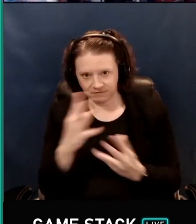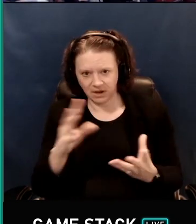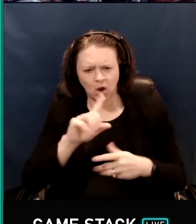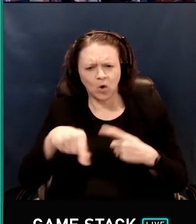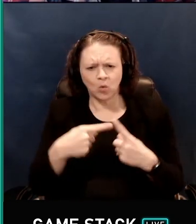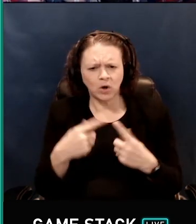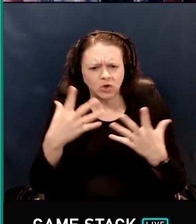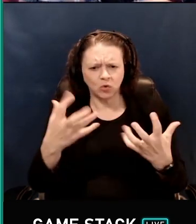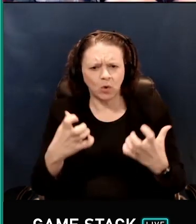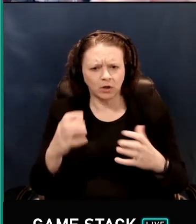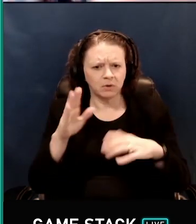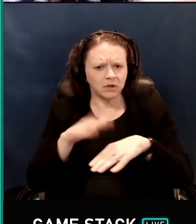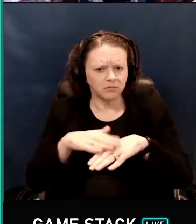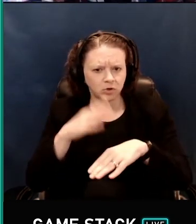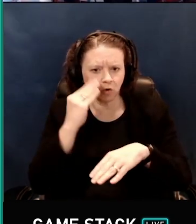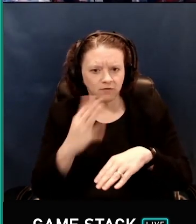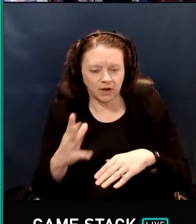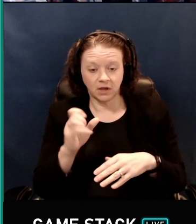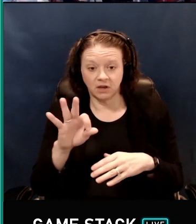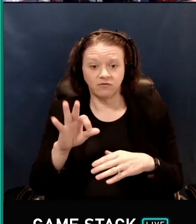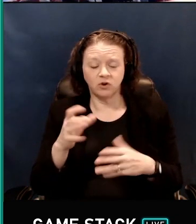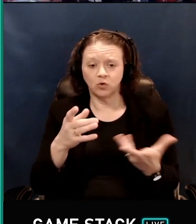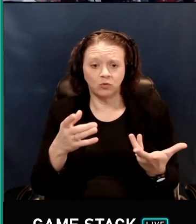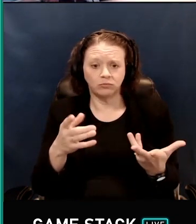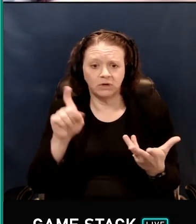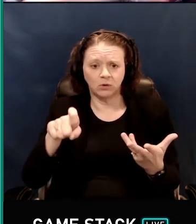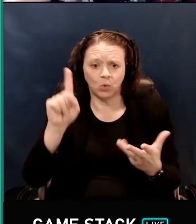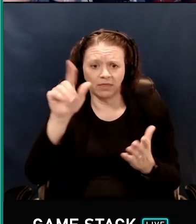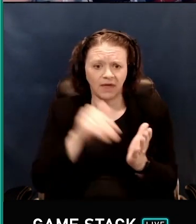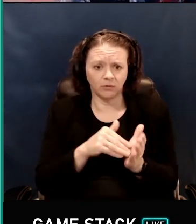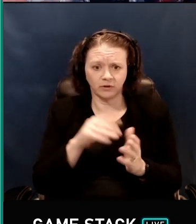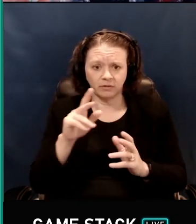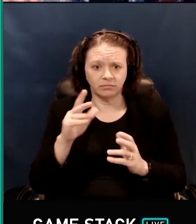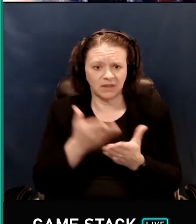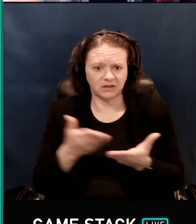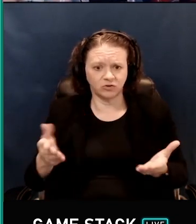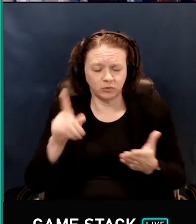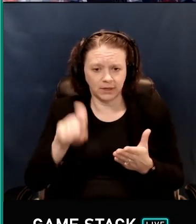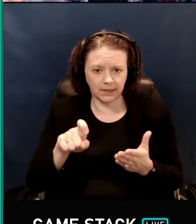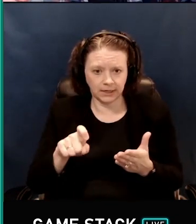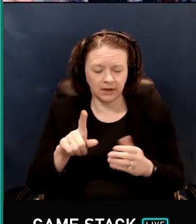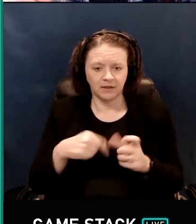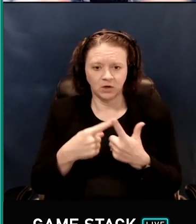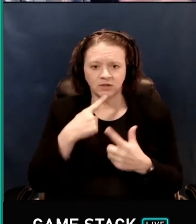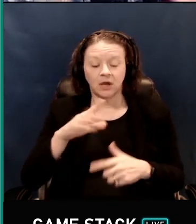you can say I want these thousand things, and only when those thousand things are done do I want to be notified.